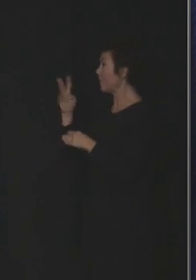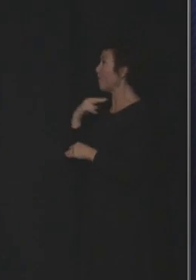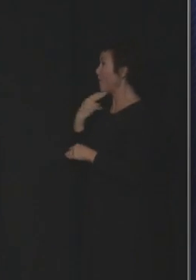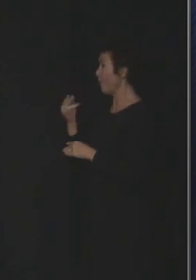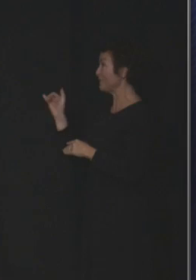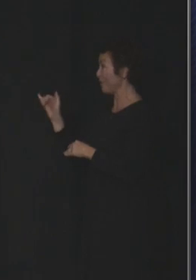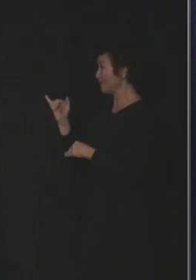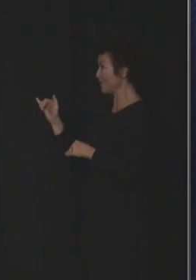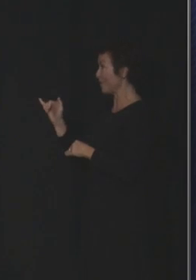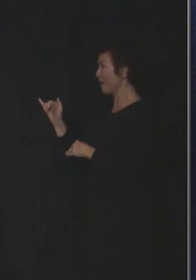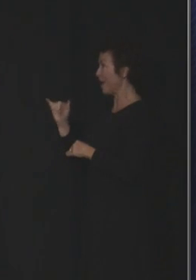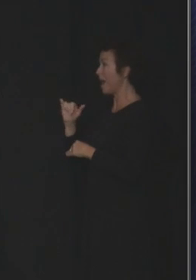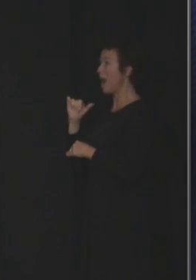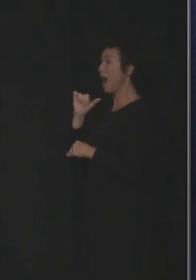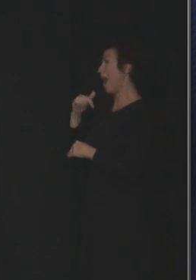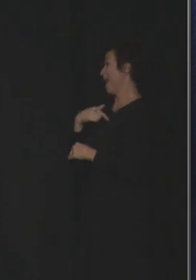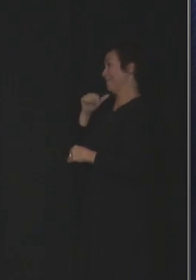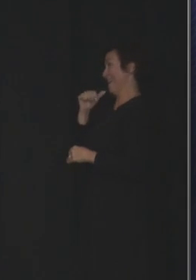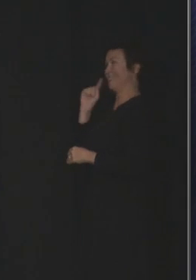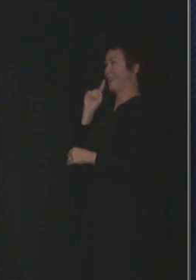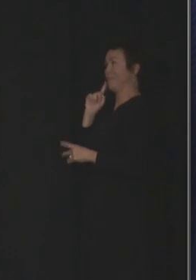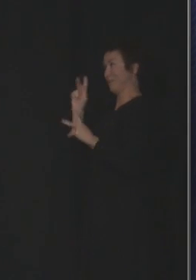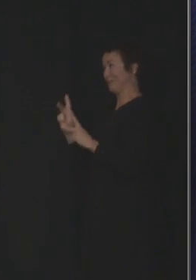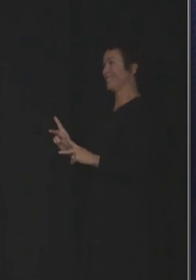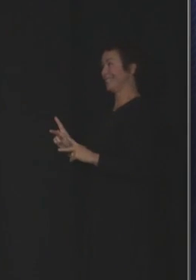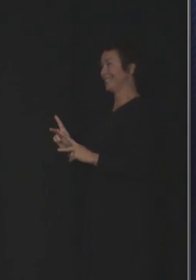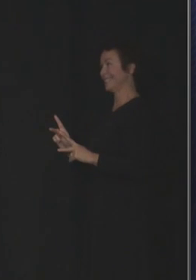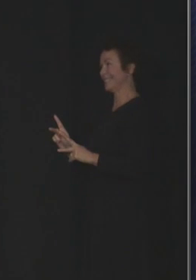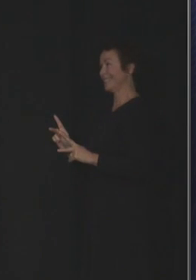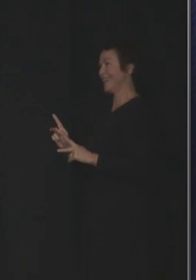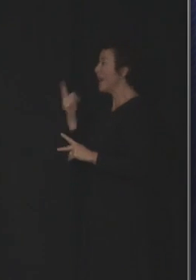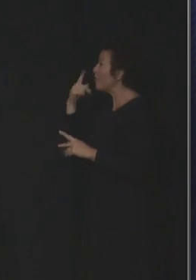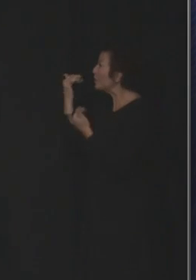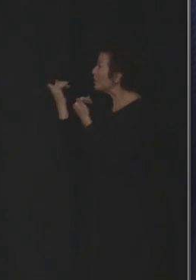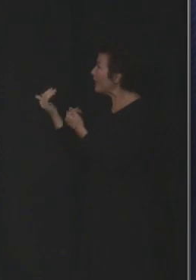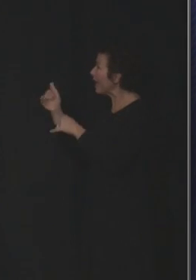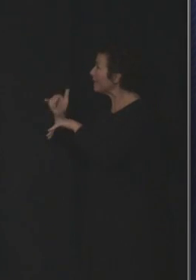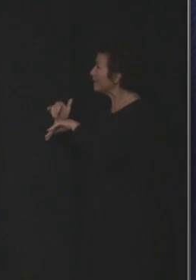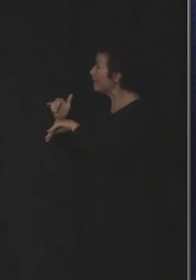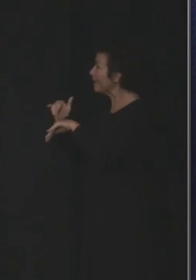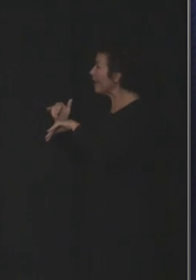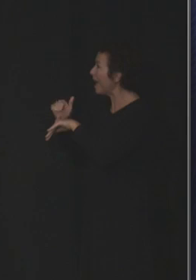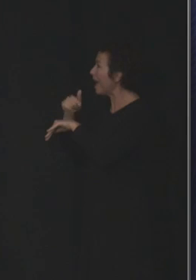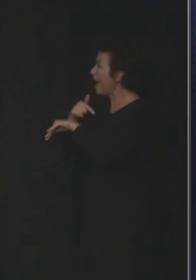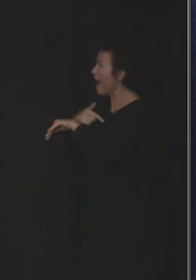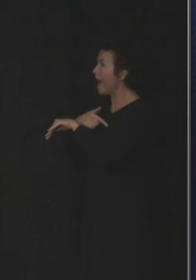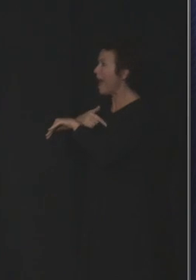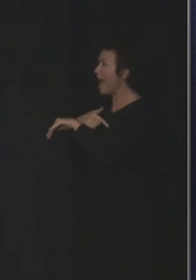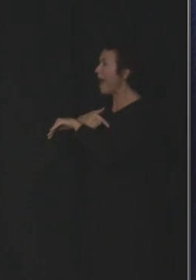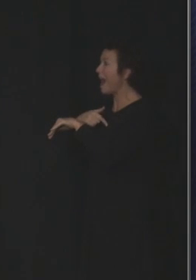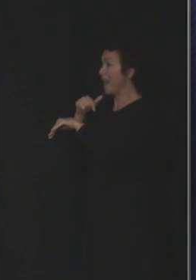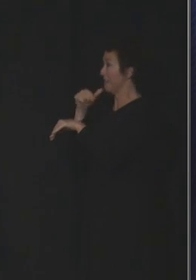I am not a deaf person. And before tonight I have not heard of you.